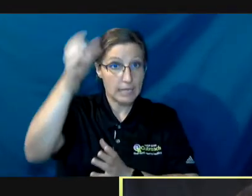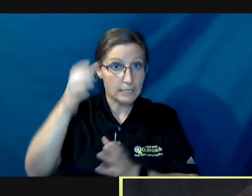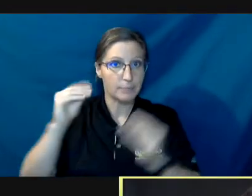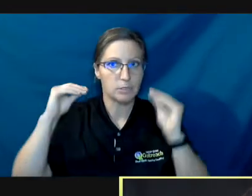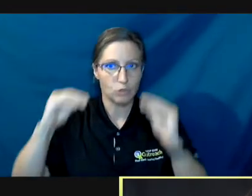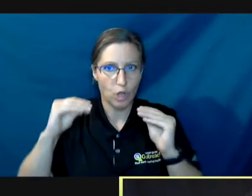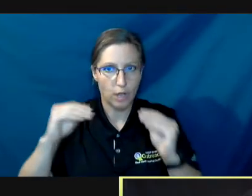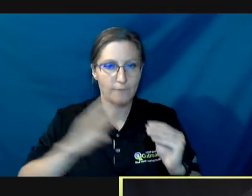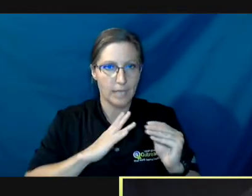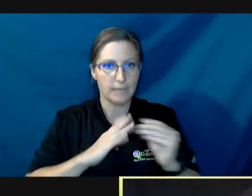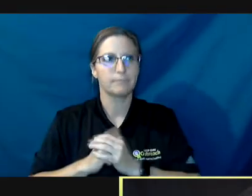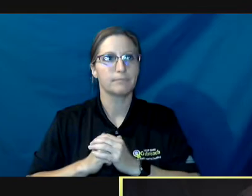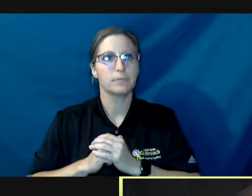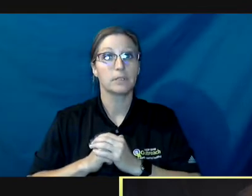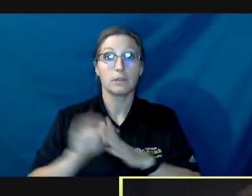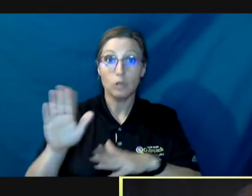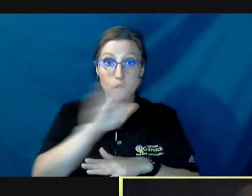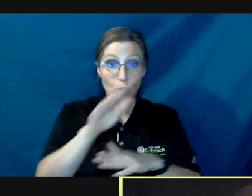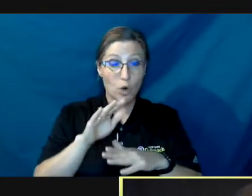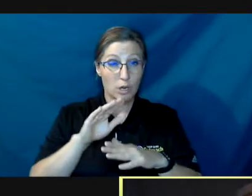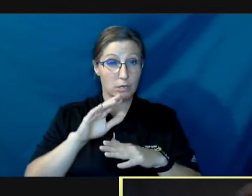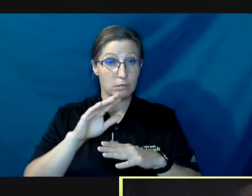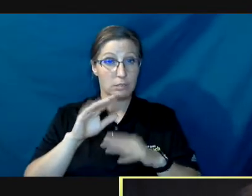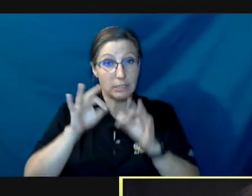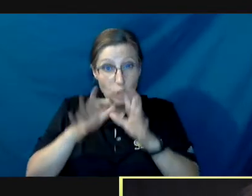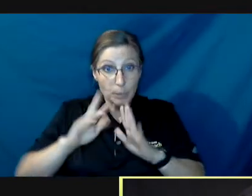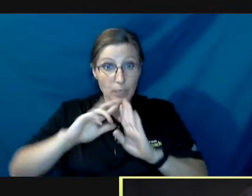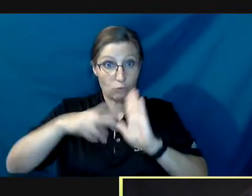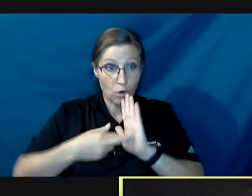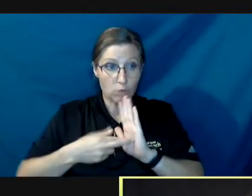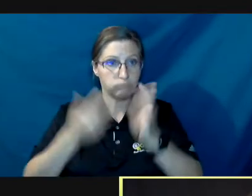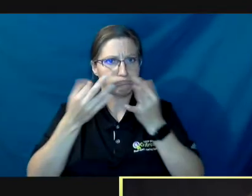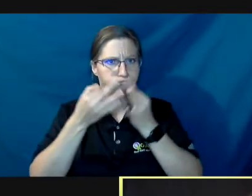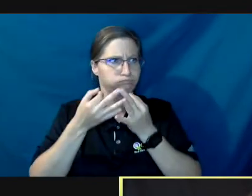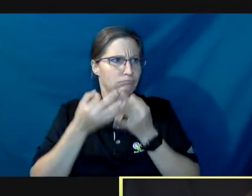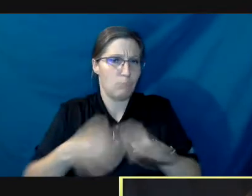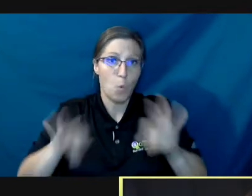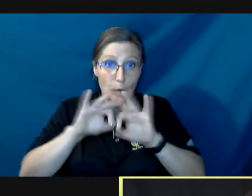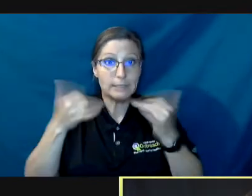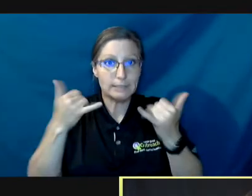The role of the interpreter is still key to provision of services and clarification